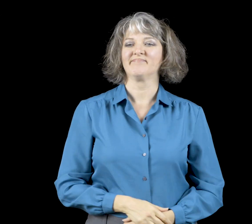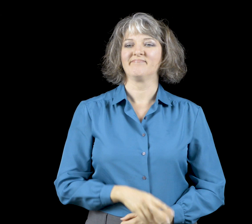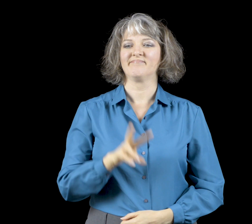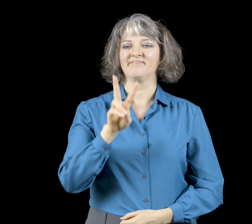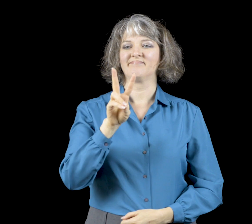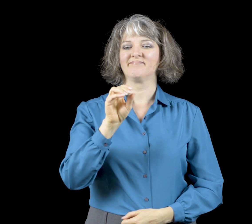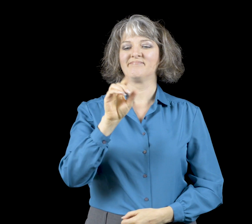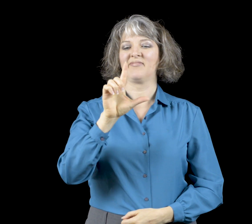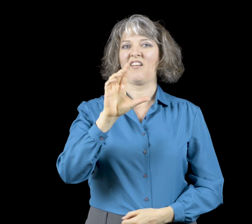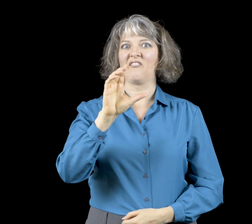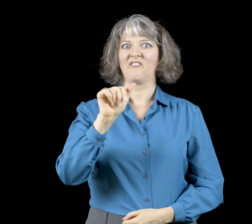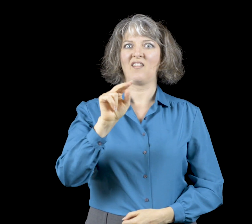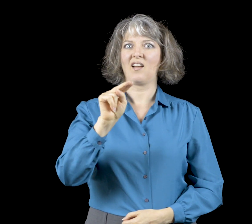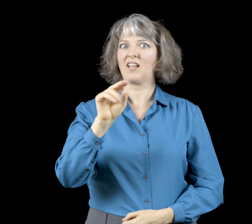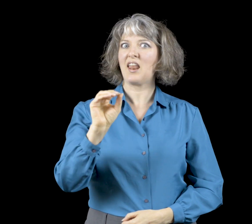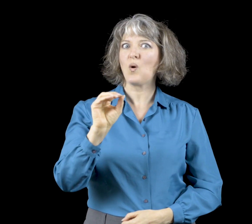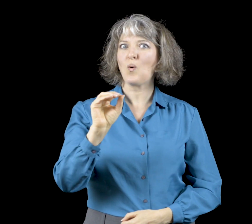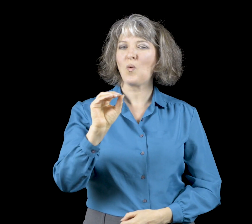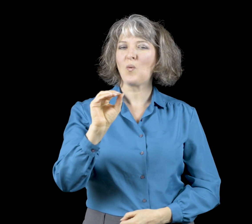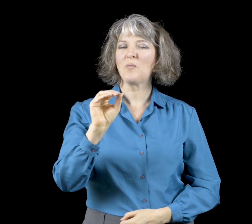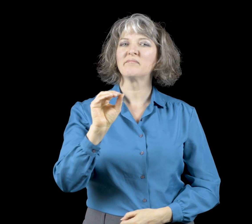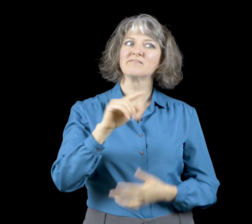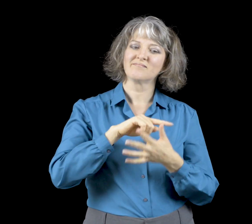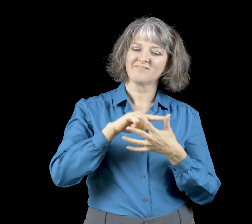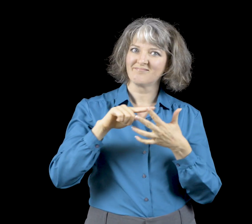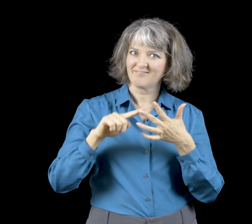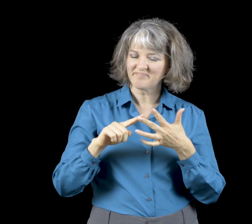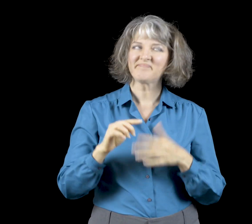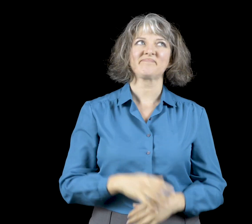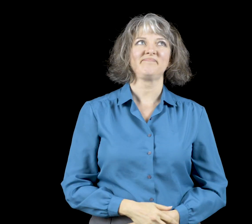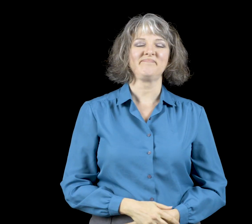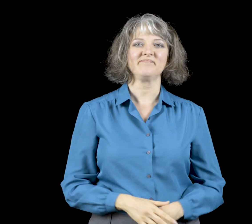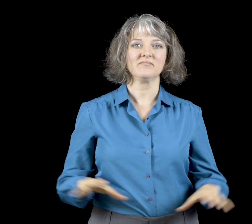V-O-L-C-A-N-O There are several options to sign volcano.